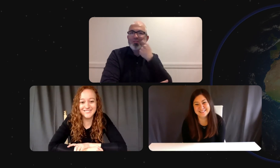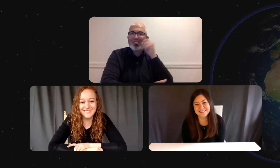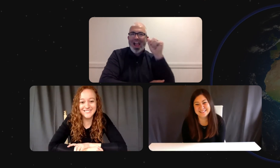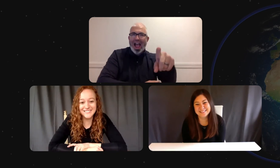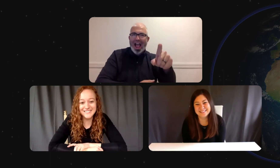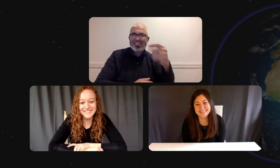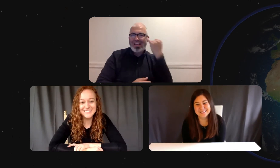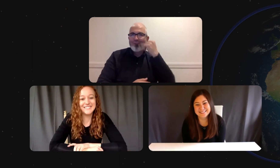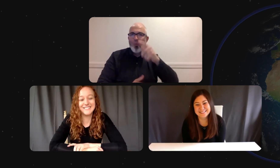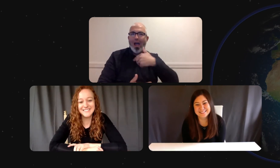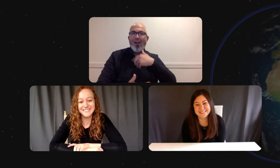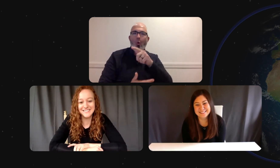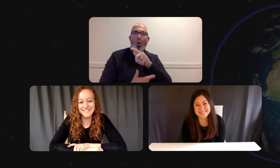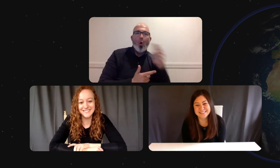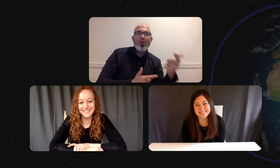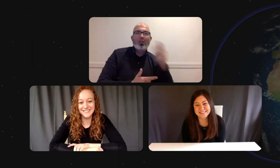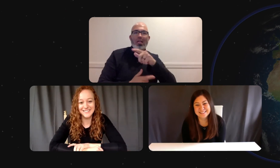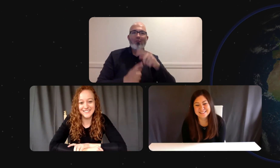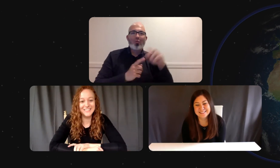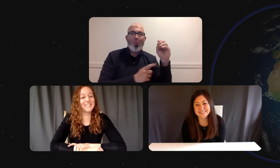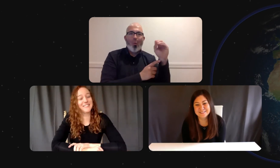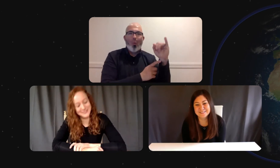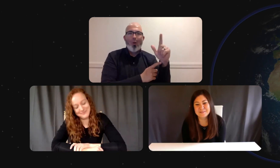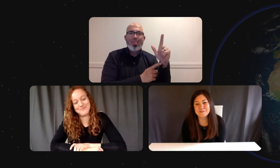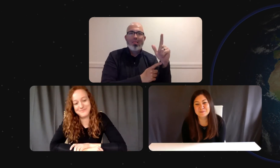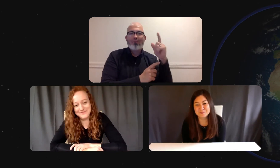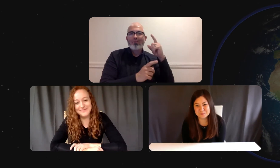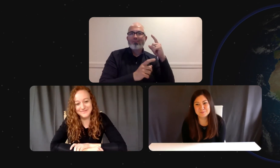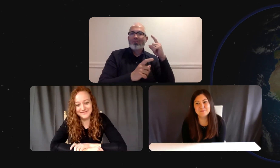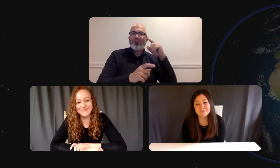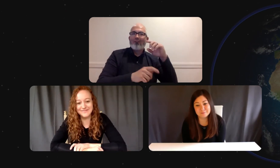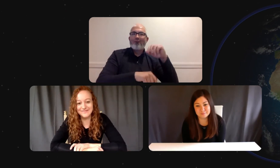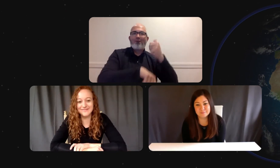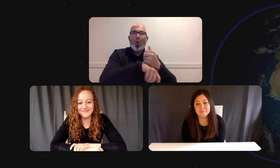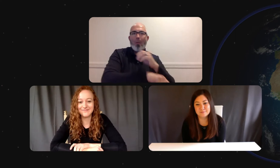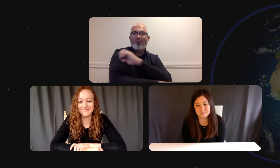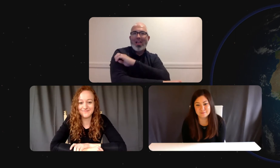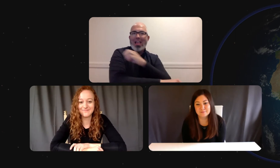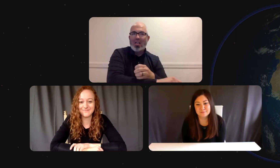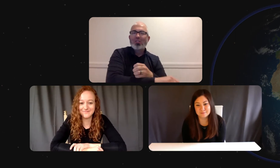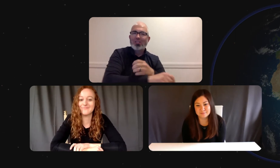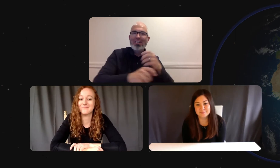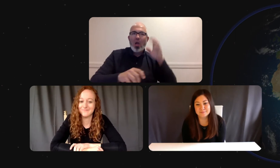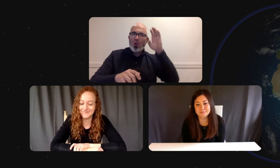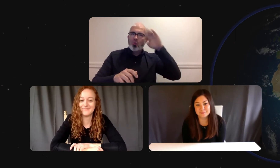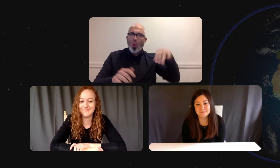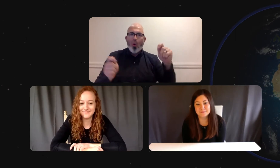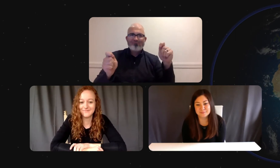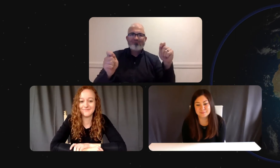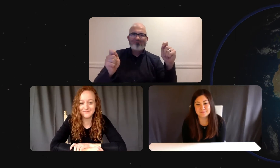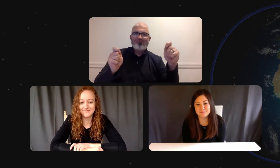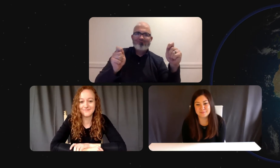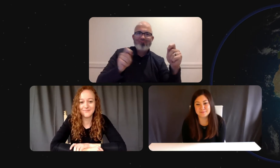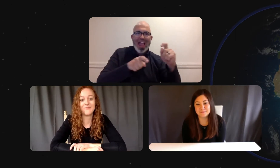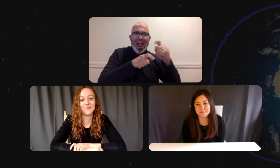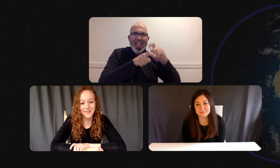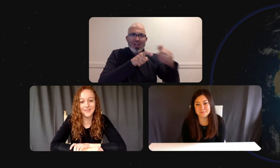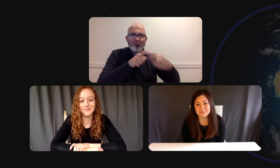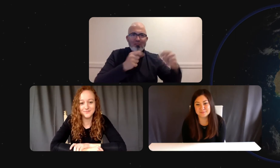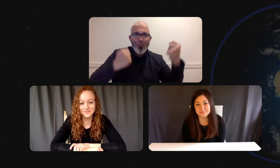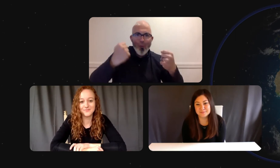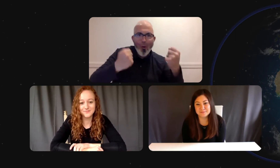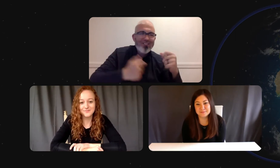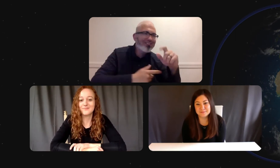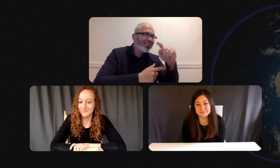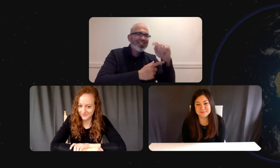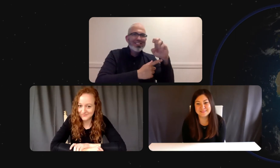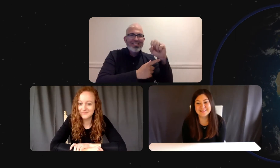So, now you're mentioning alternatives to energy!